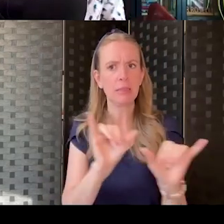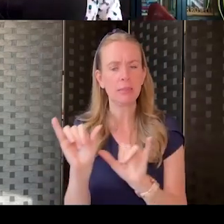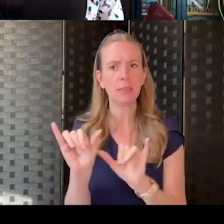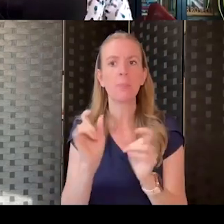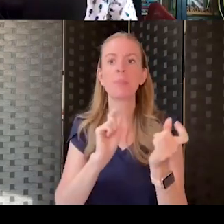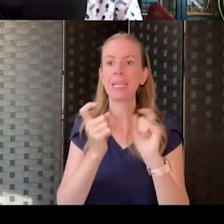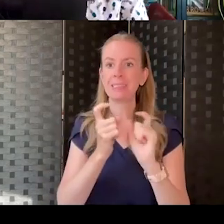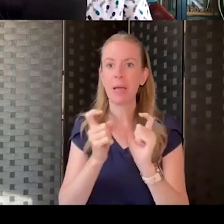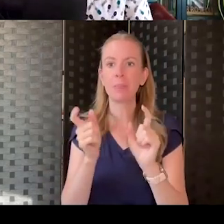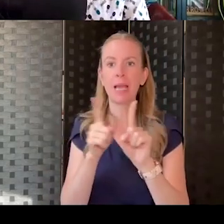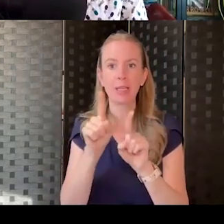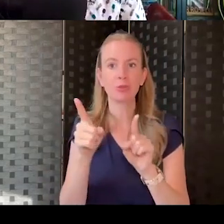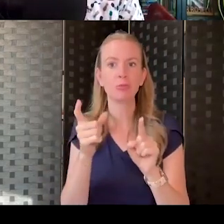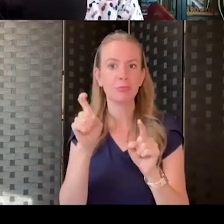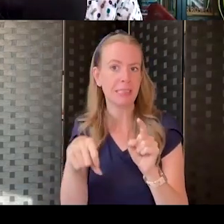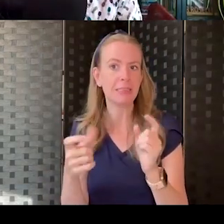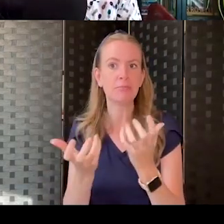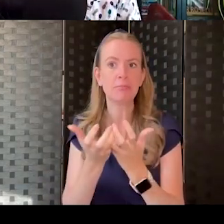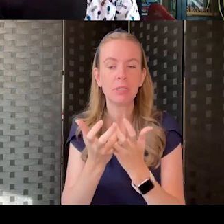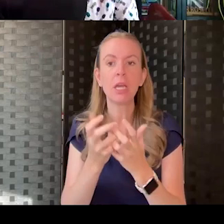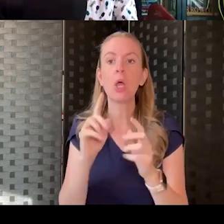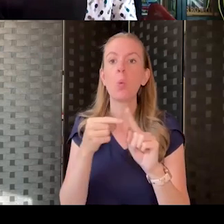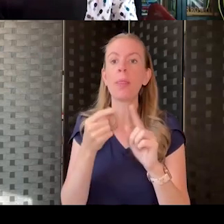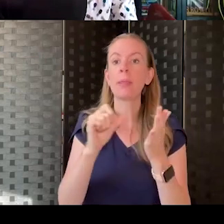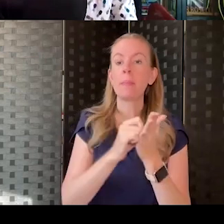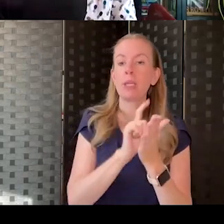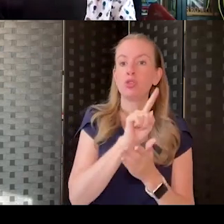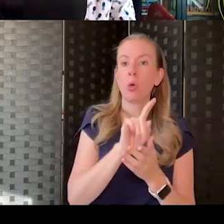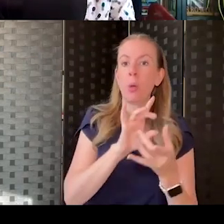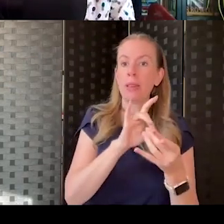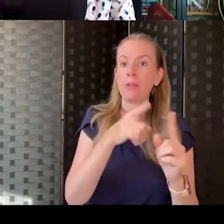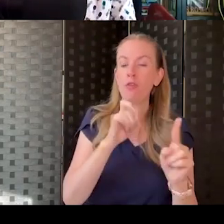as you see fit. If you go to the page, which is linked from the blog post I'll be sharing later,